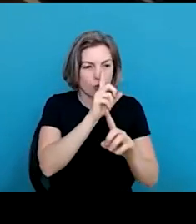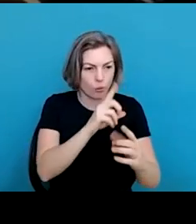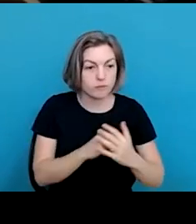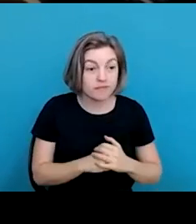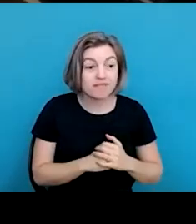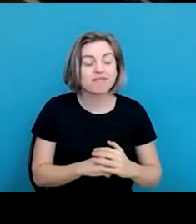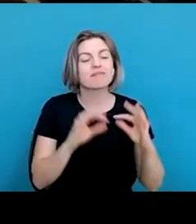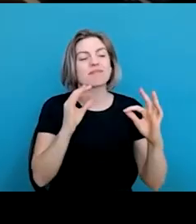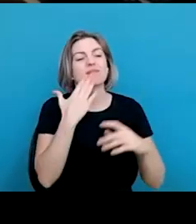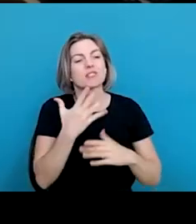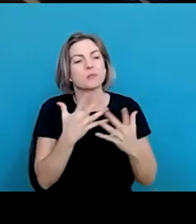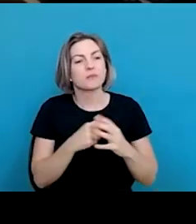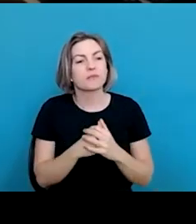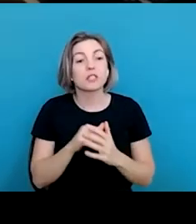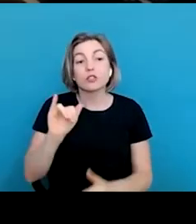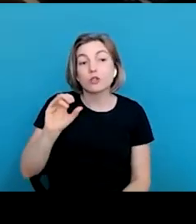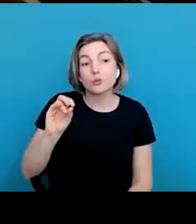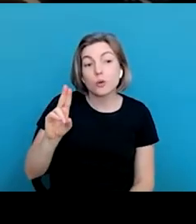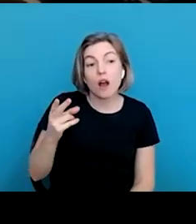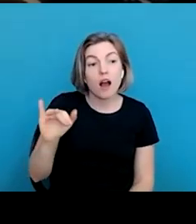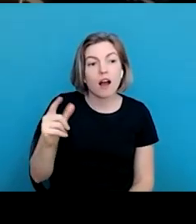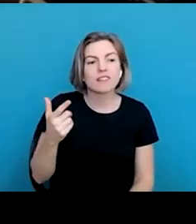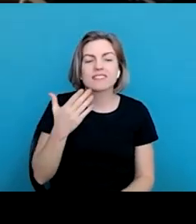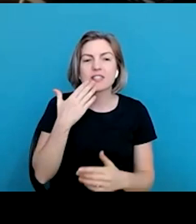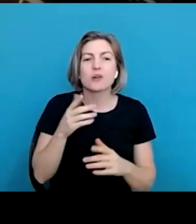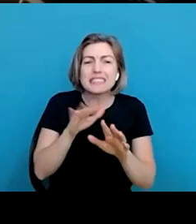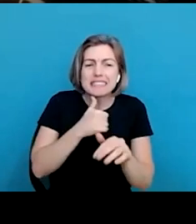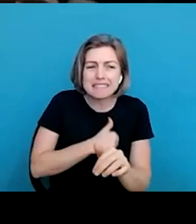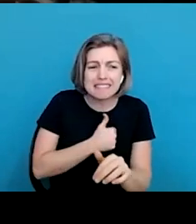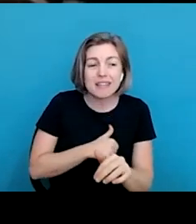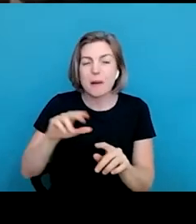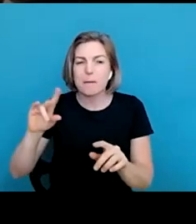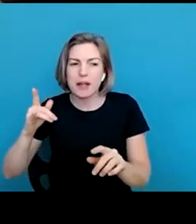Yuhang, across to you and apologies. Pilar was third but you get to go last.